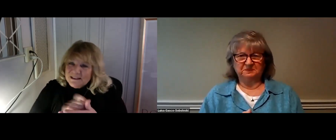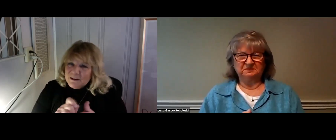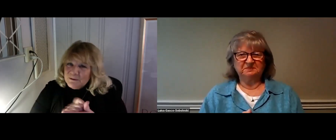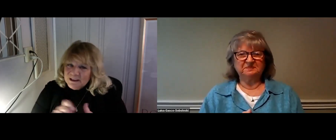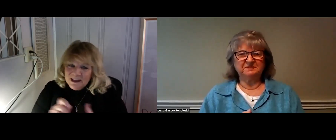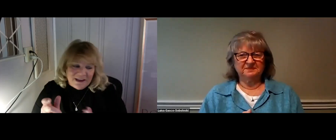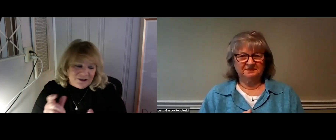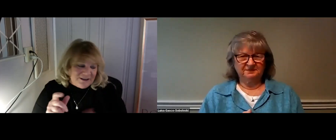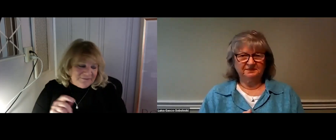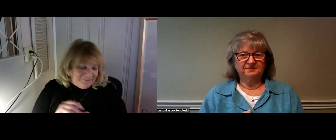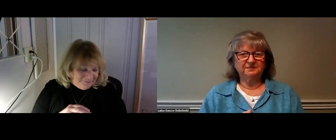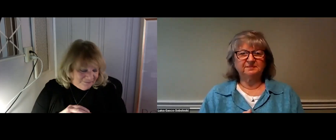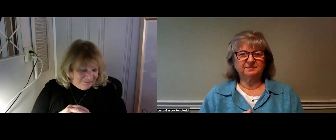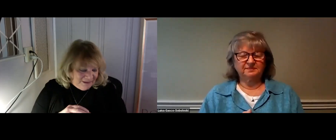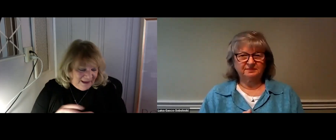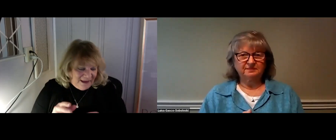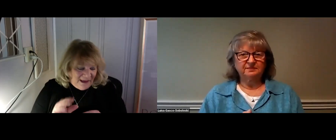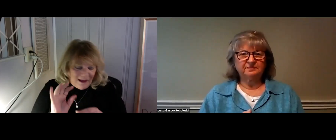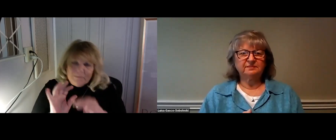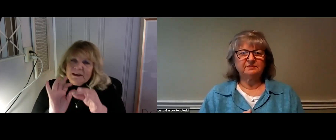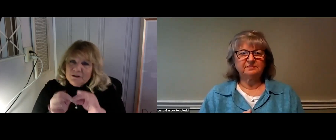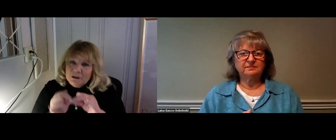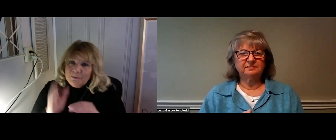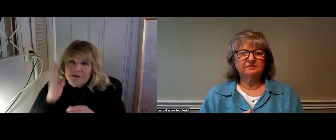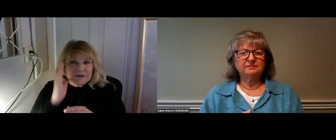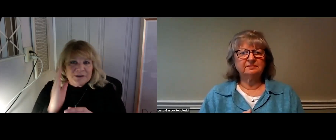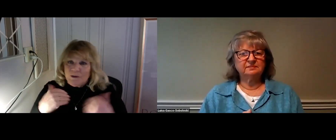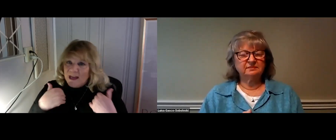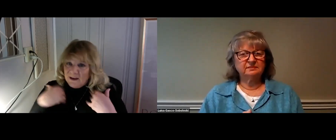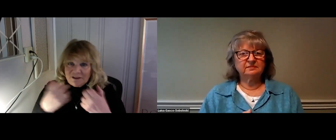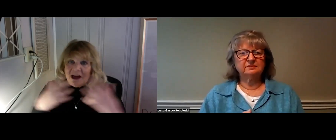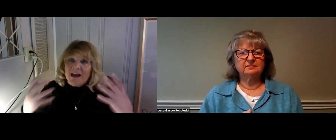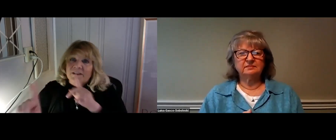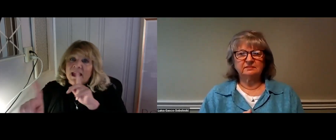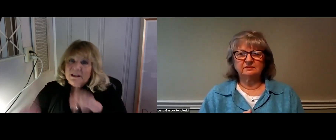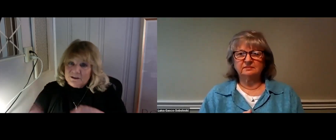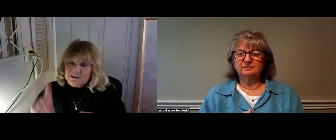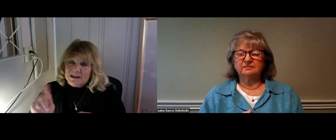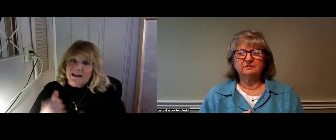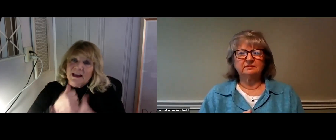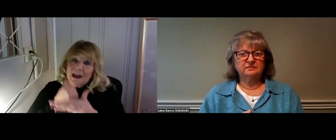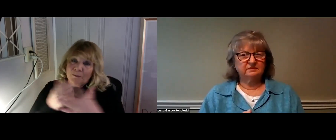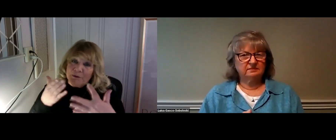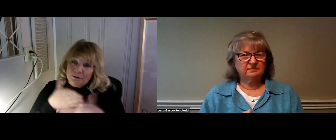So, written communication interpreters will have a lot of answers and can help you through